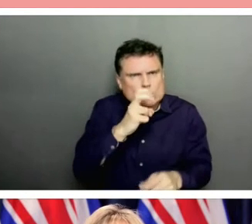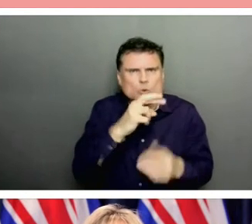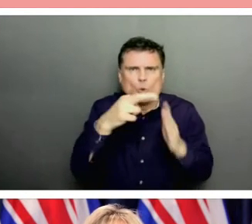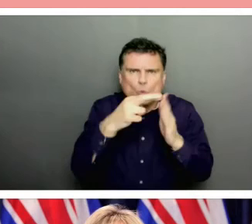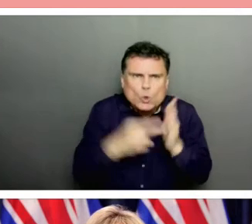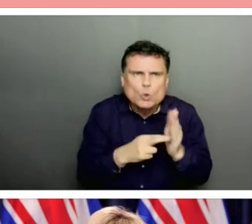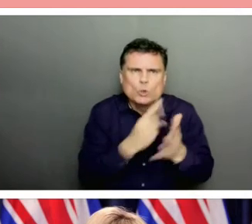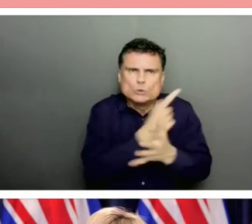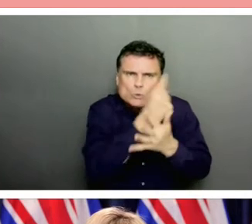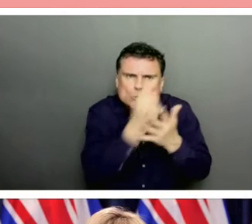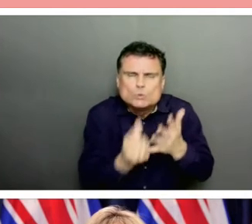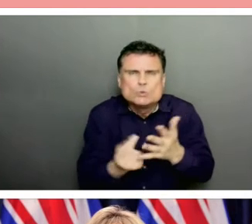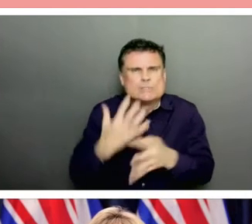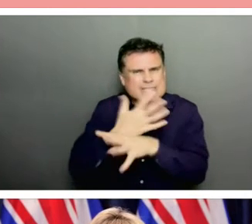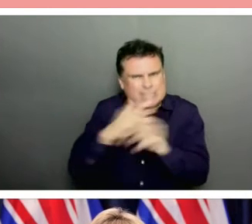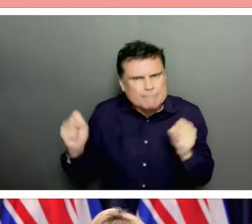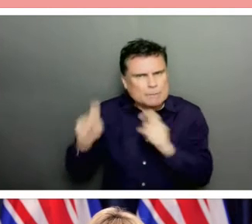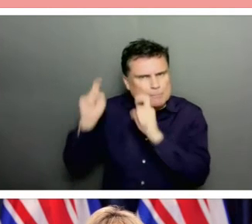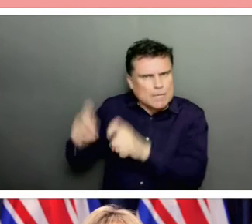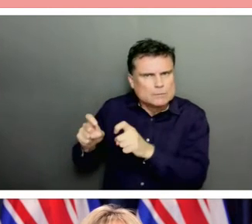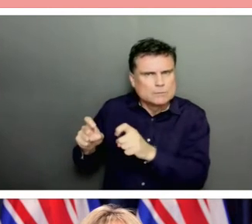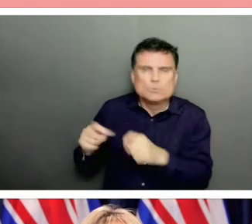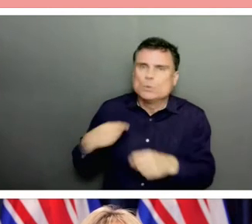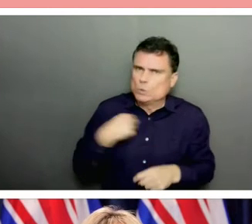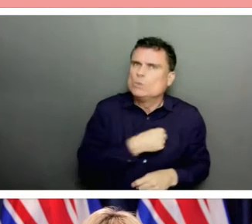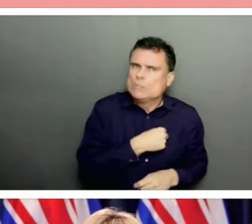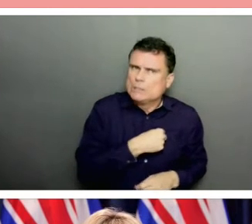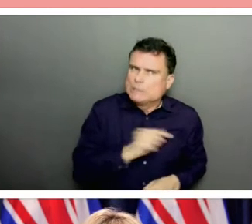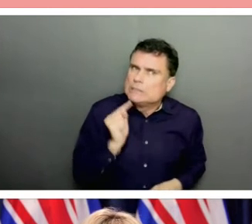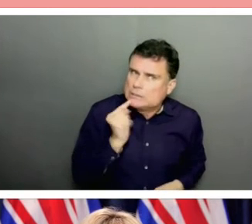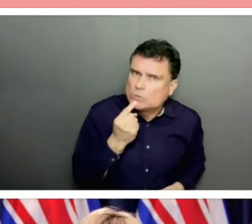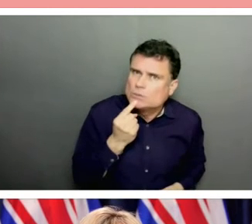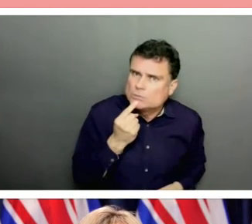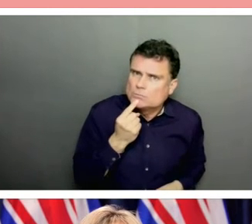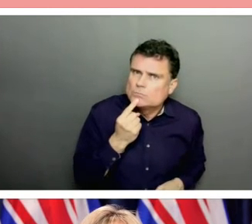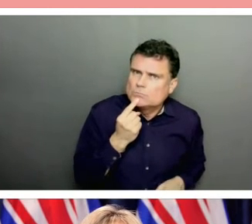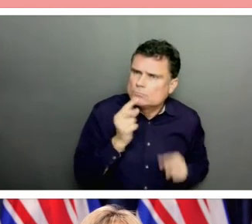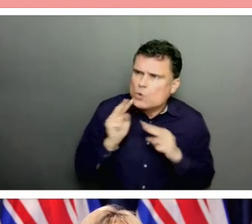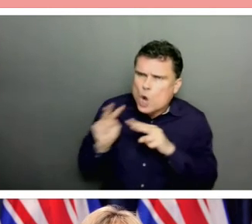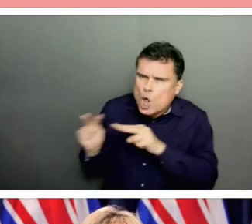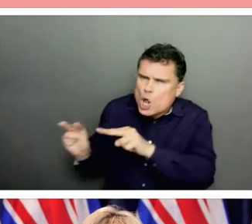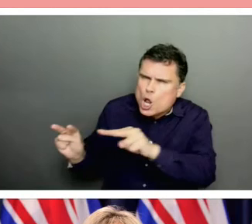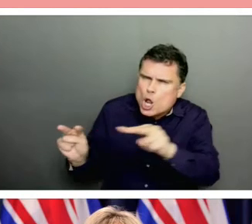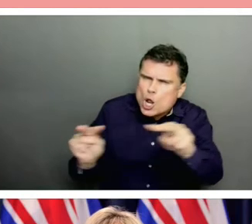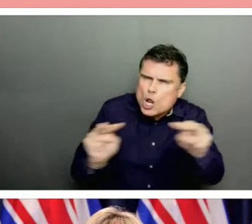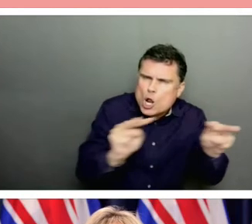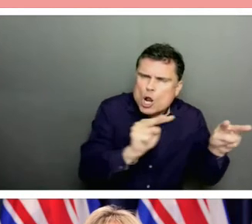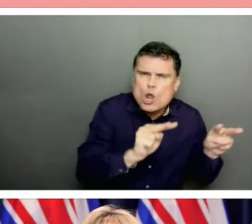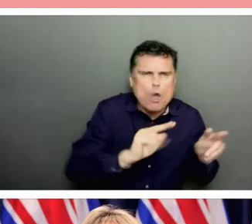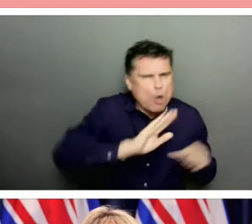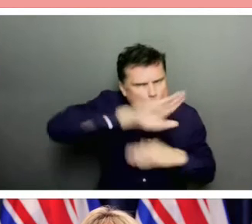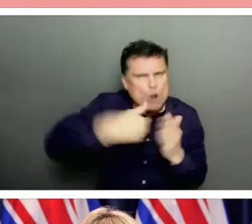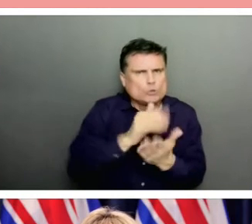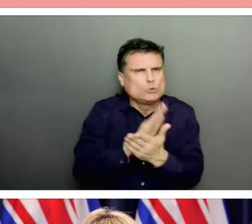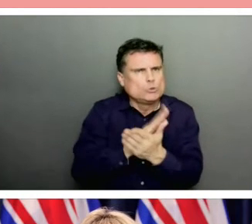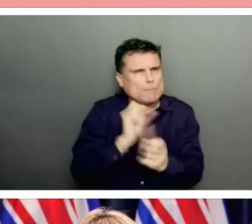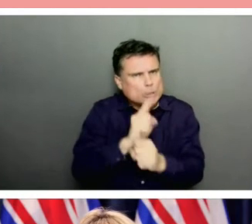headed up by Dr Rake rake Gustafson and includes our Ministry of Education, superintendents, parent